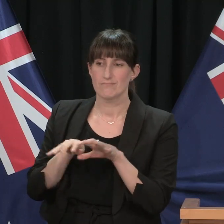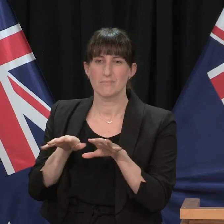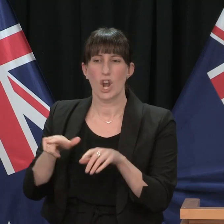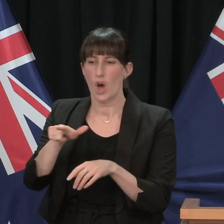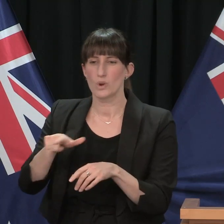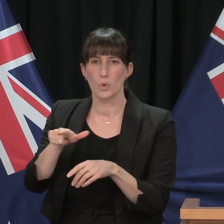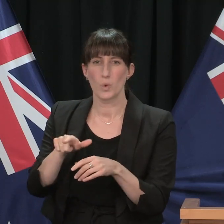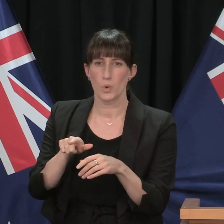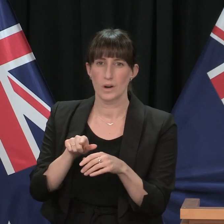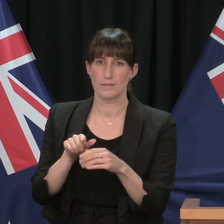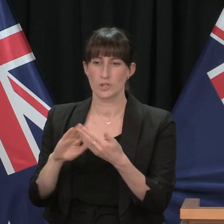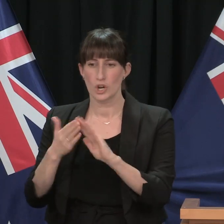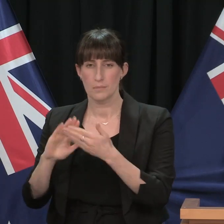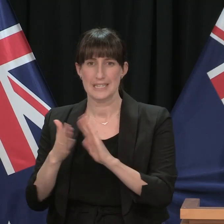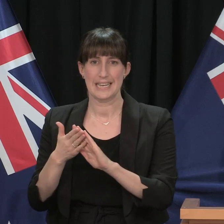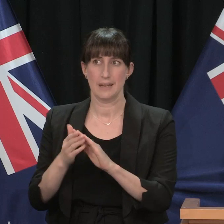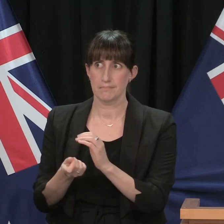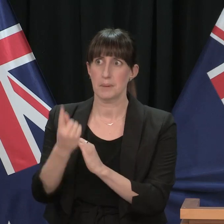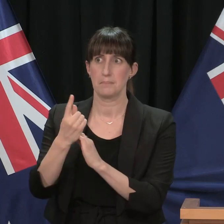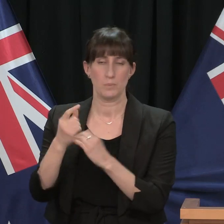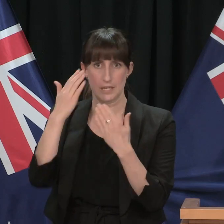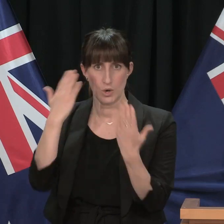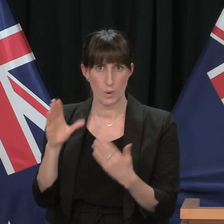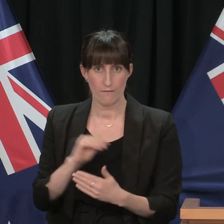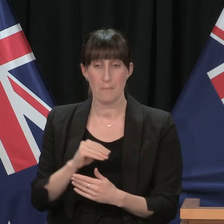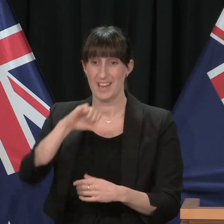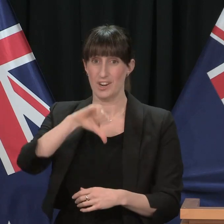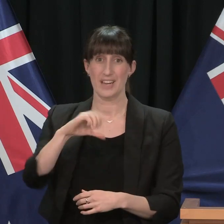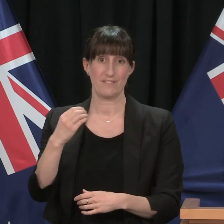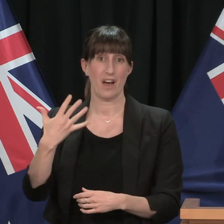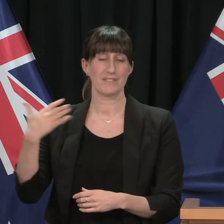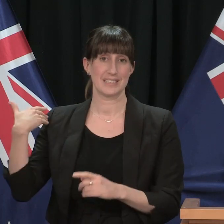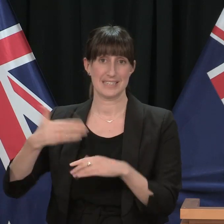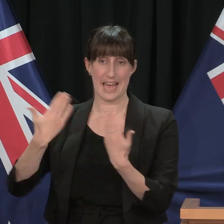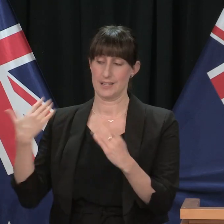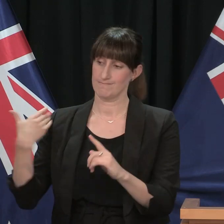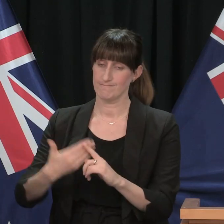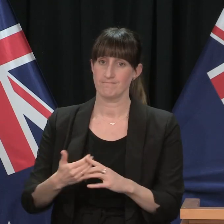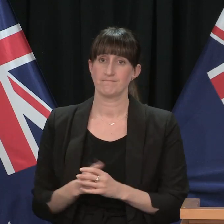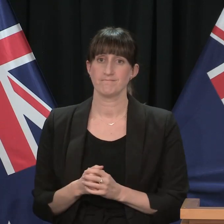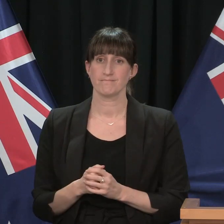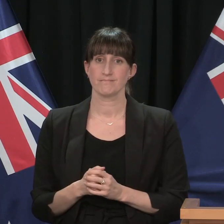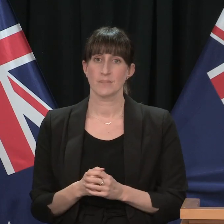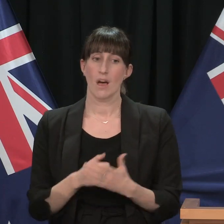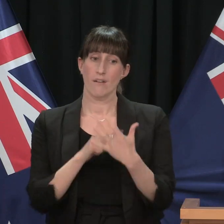been 95 days since the last case of locally acquired